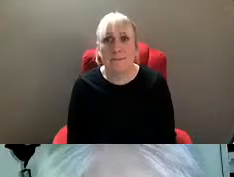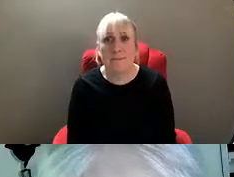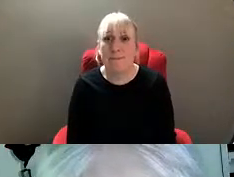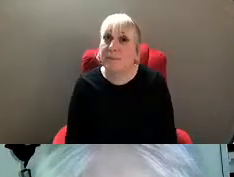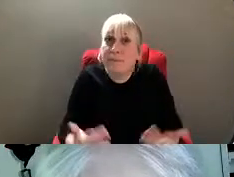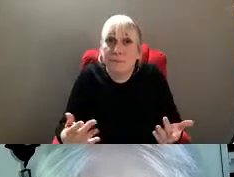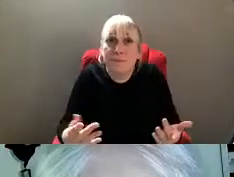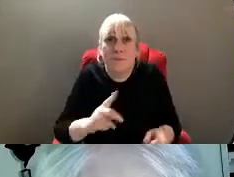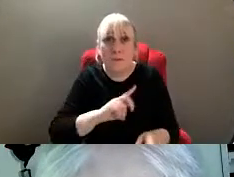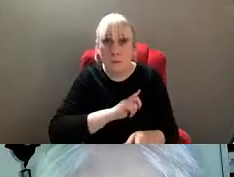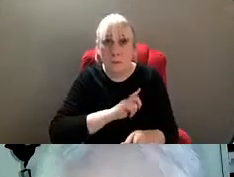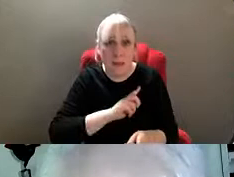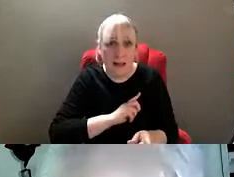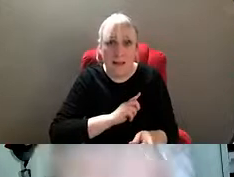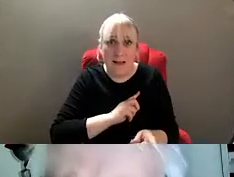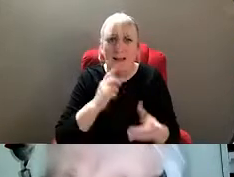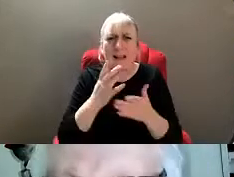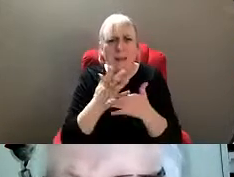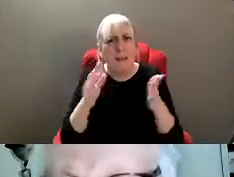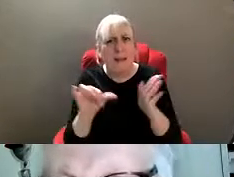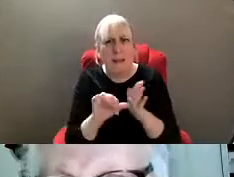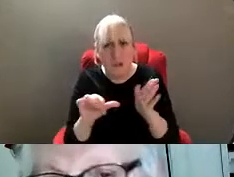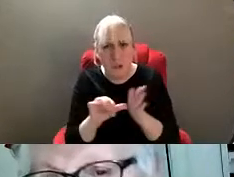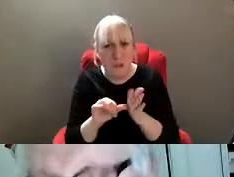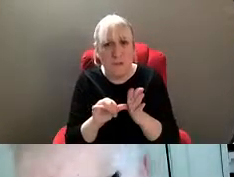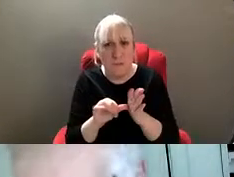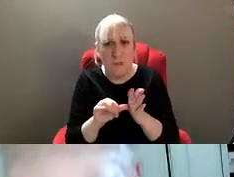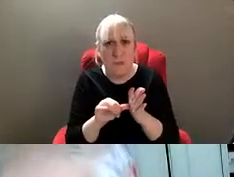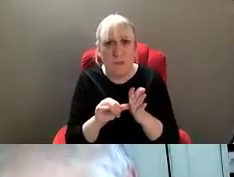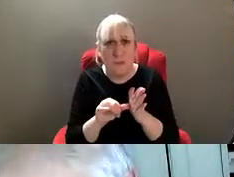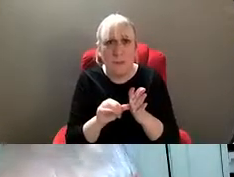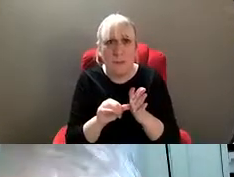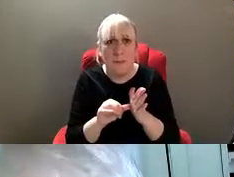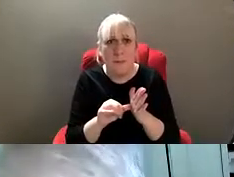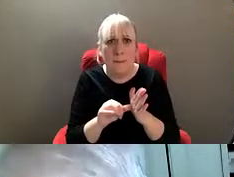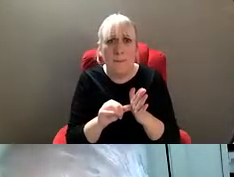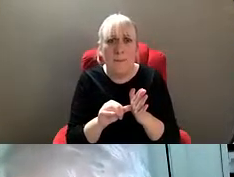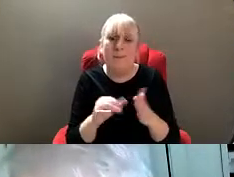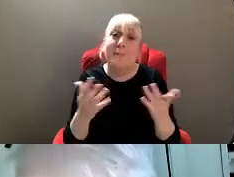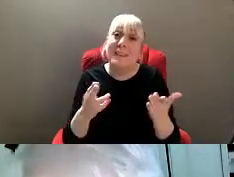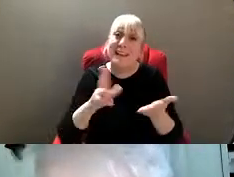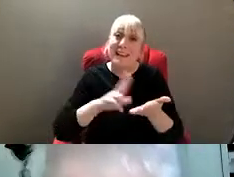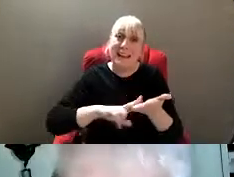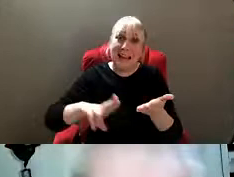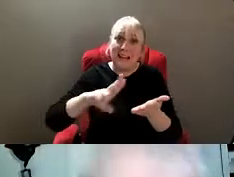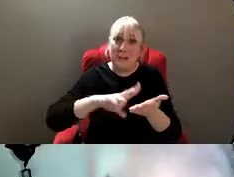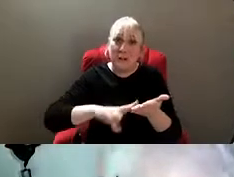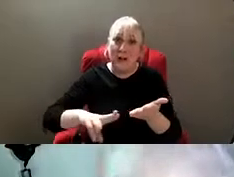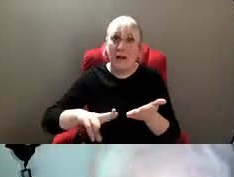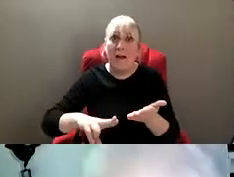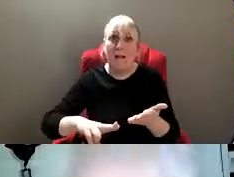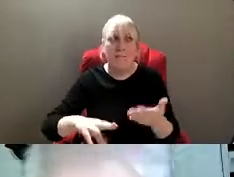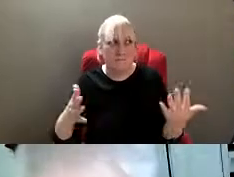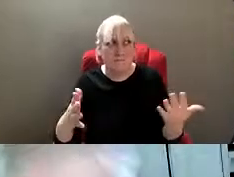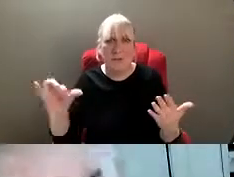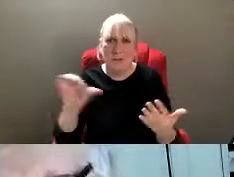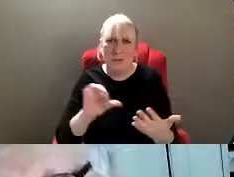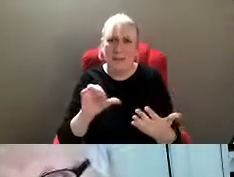there's a big issue in that because it's nature should be uh neutral isn't it like it's not it's